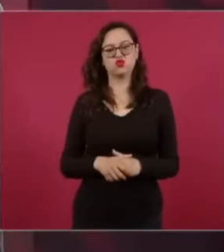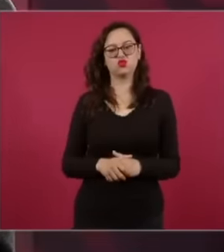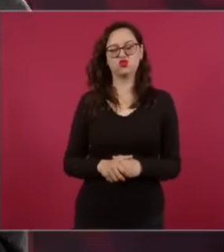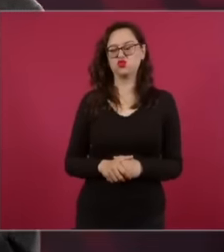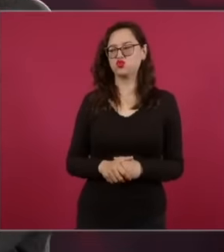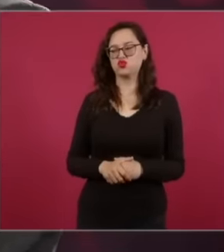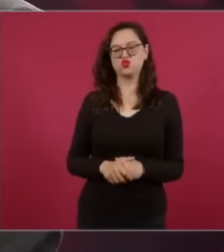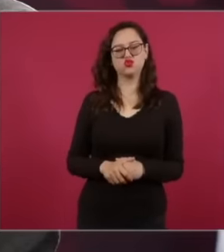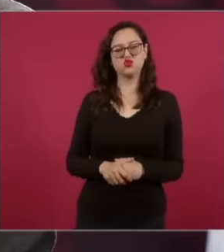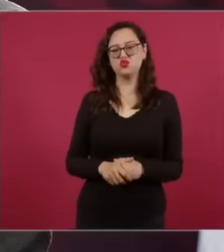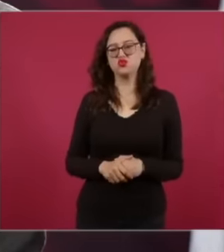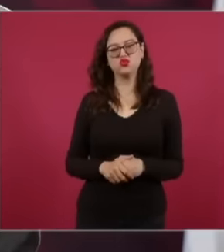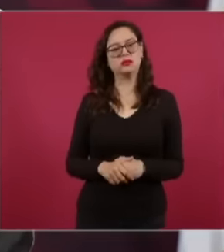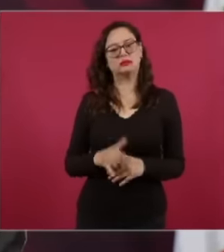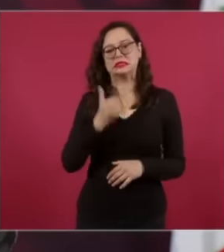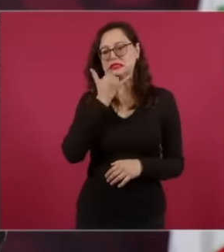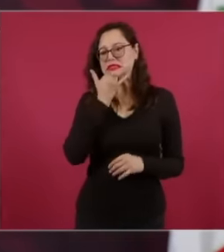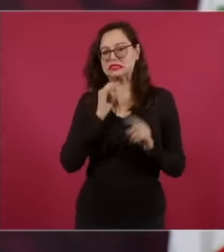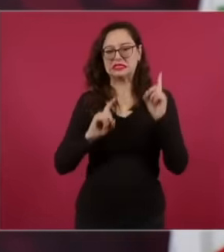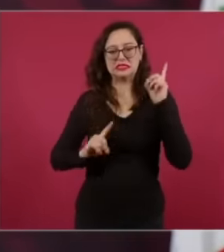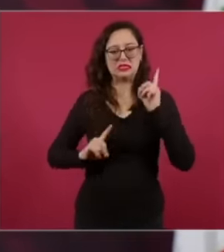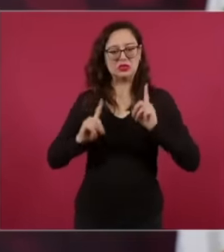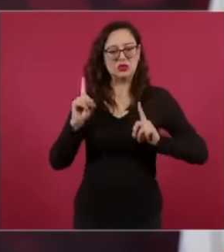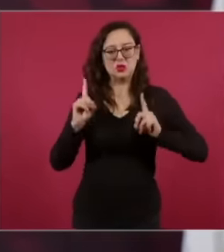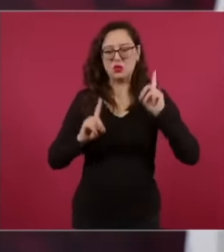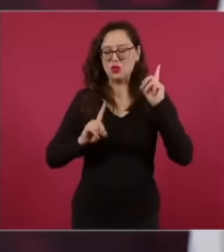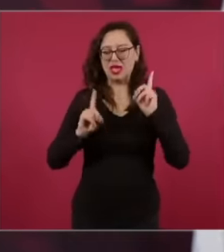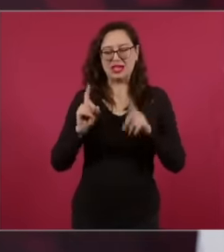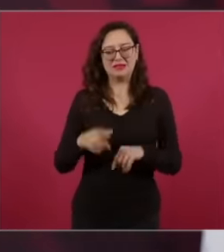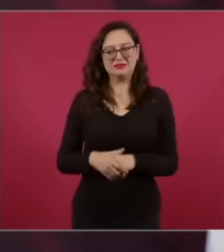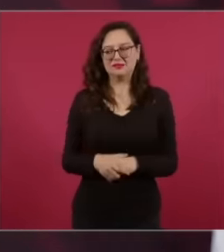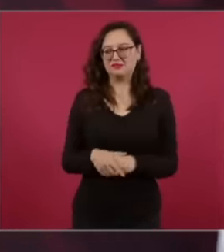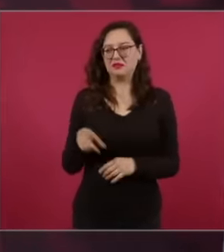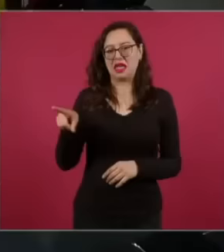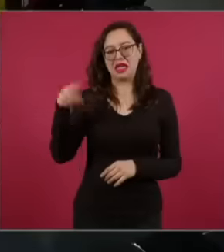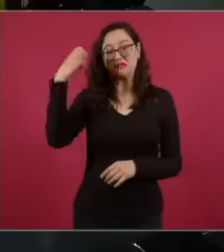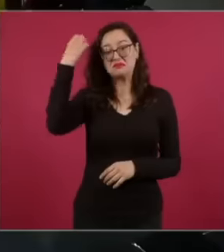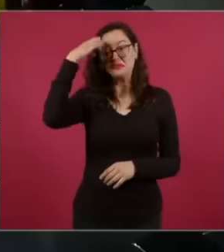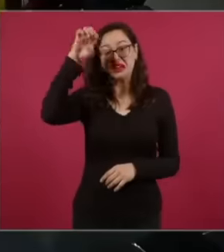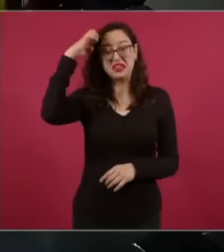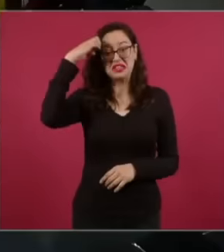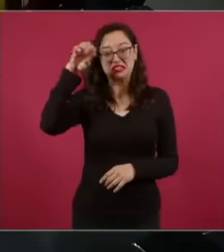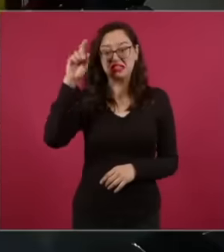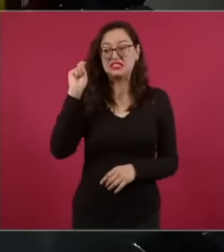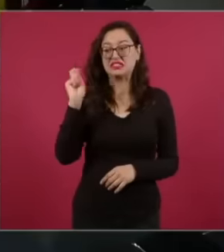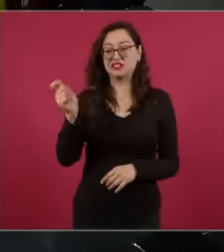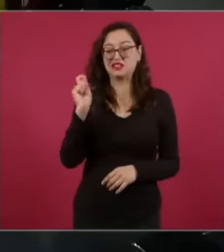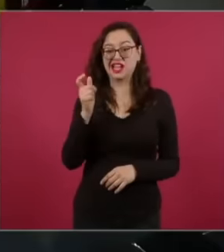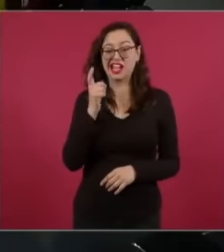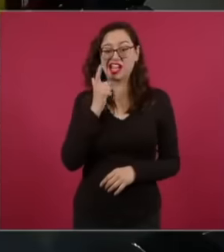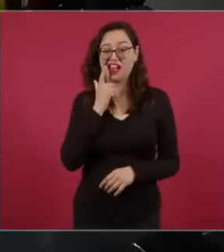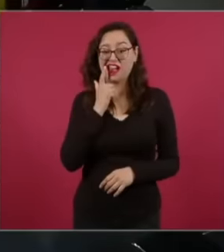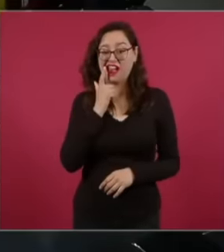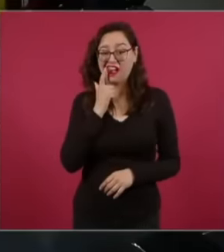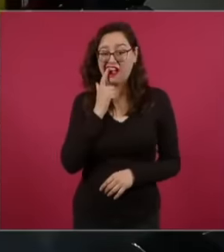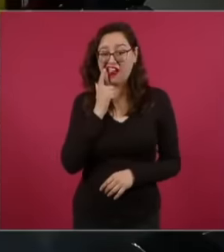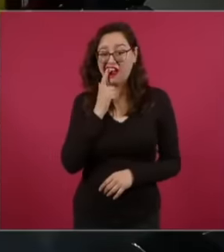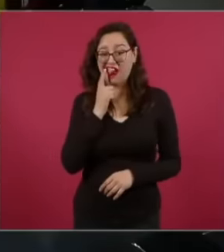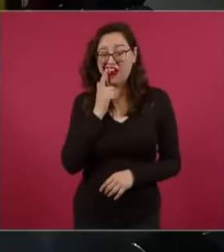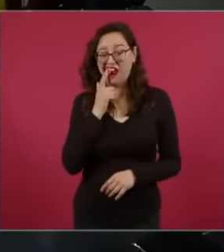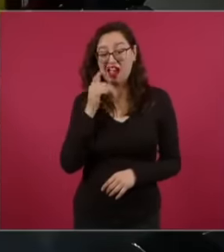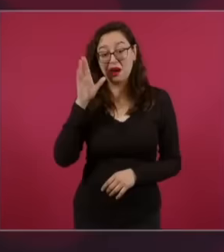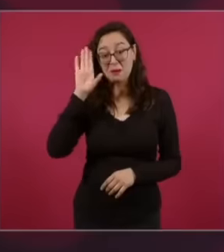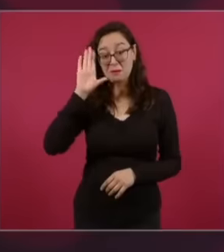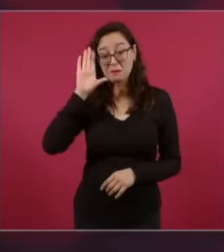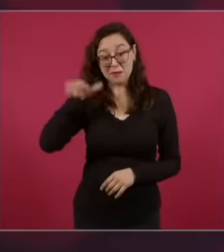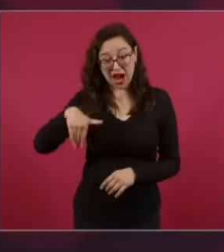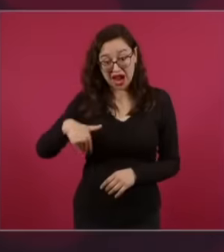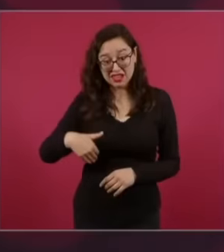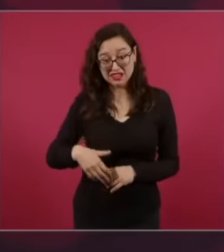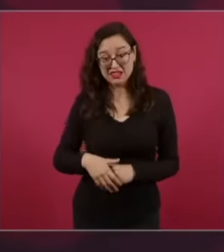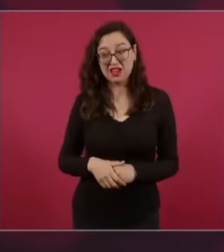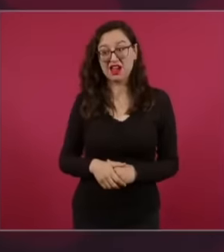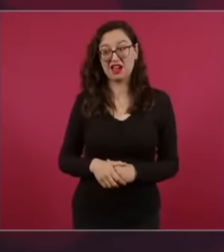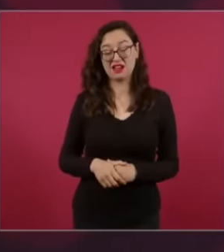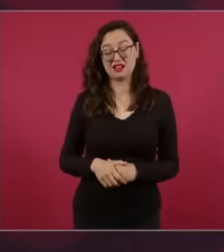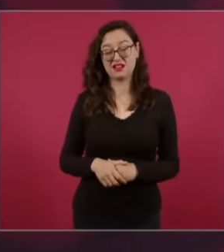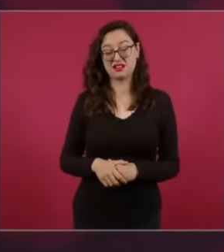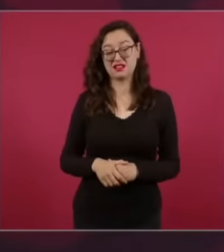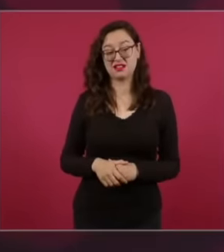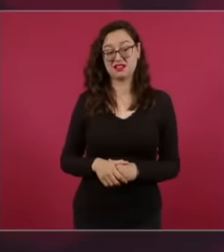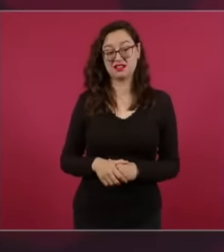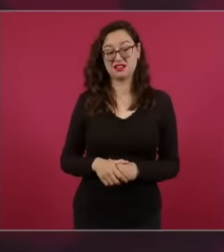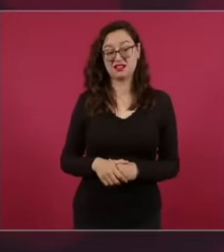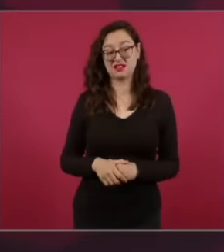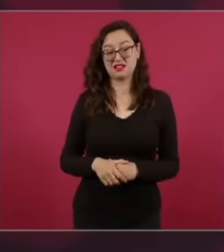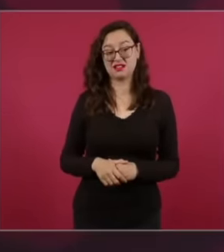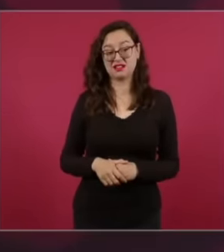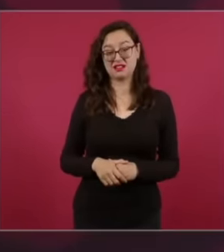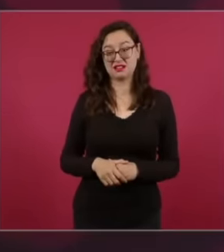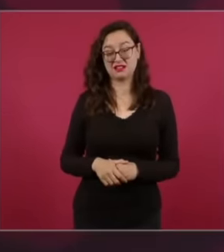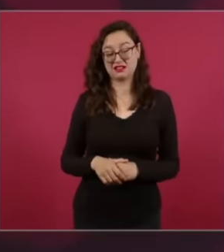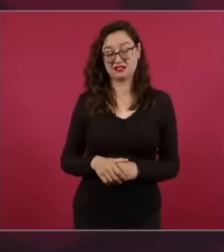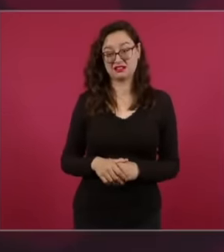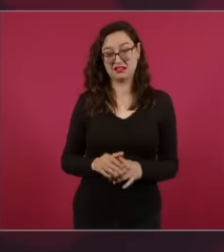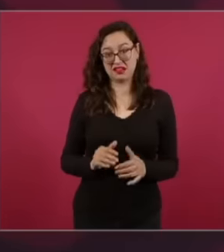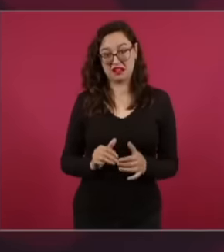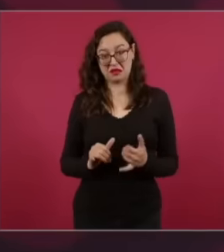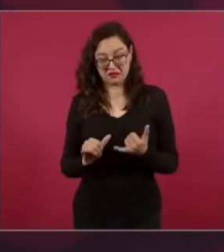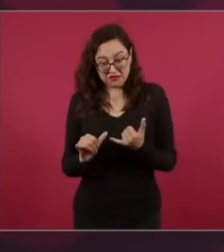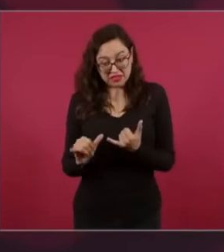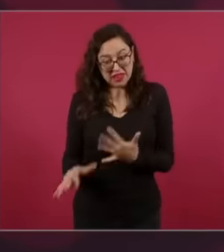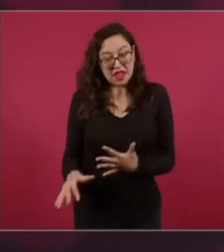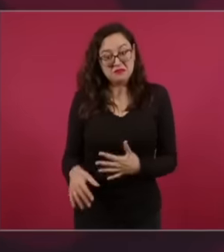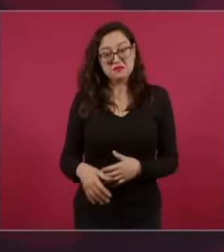experience they also learn the more tricks the more